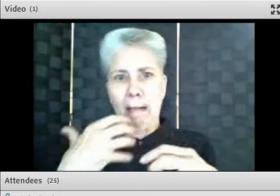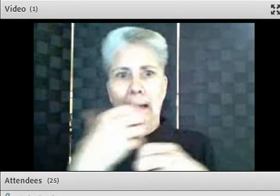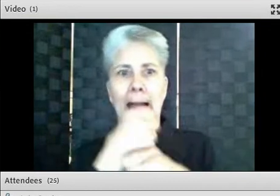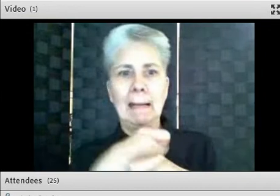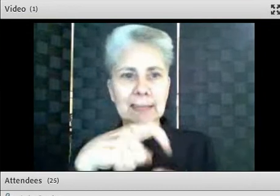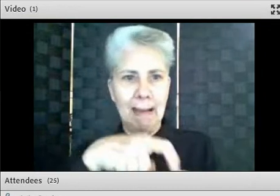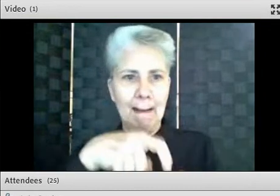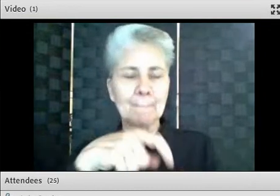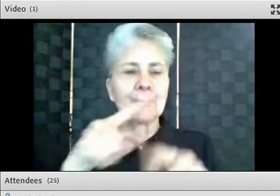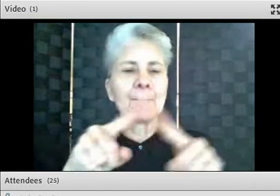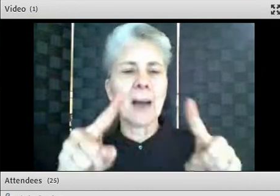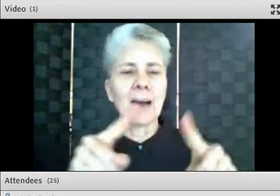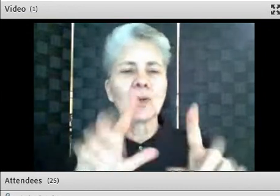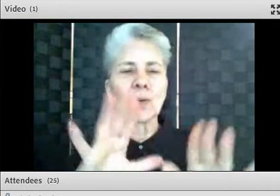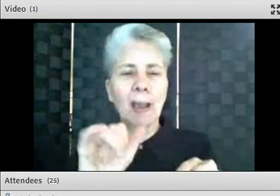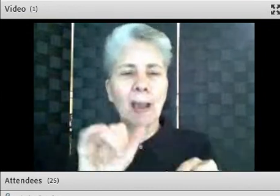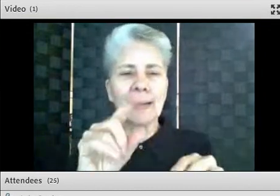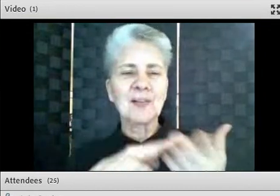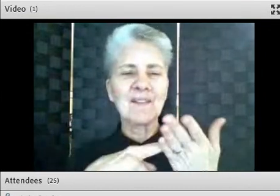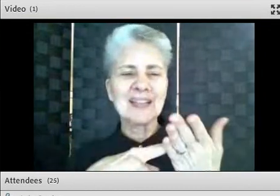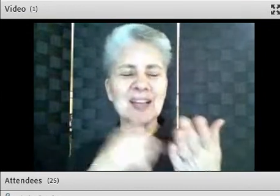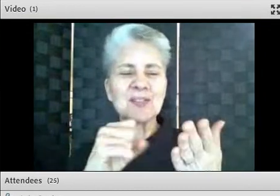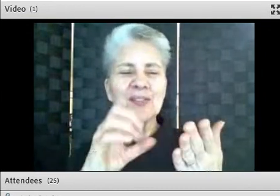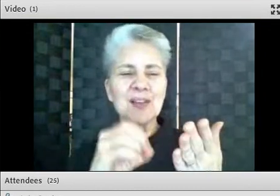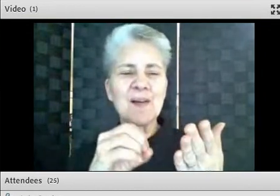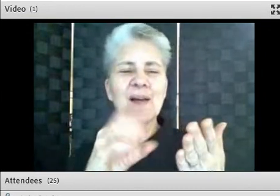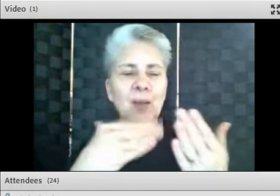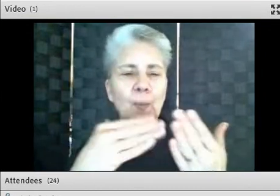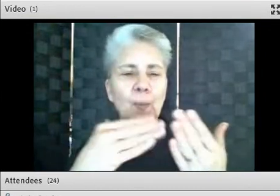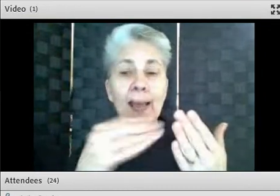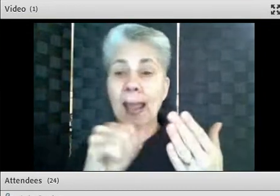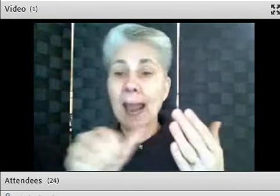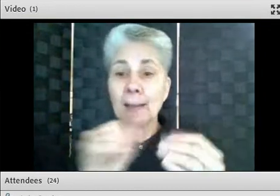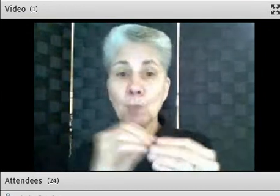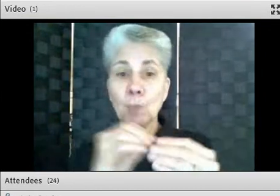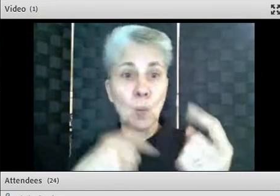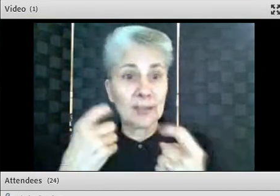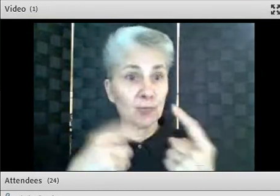So, sorry this ran a little bit long. We had a great Cutter conversation, so sorry about that.